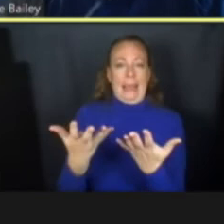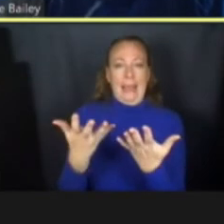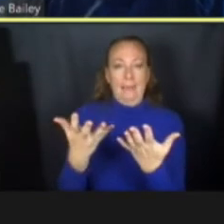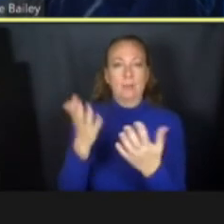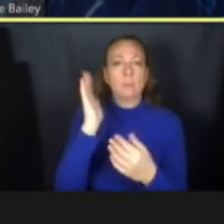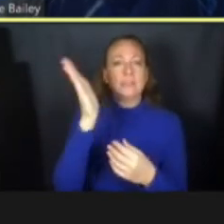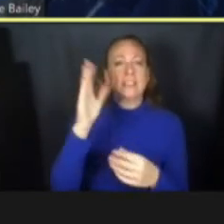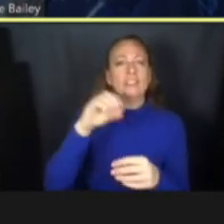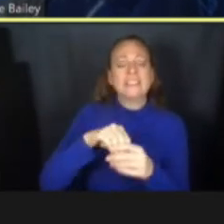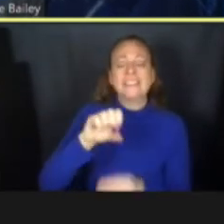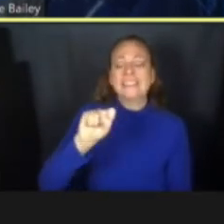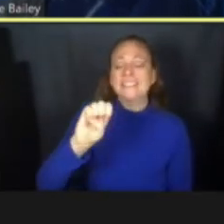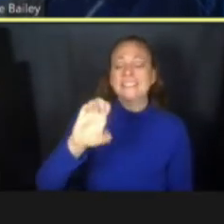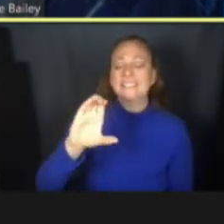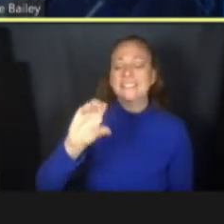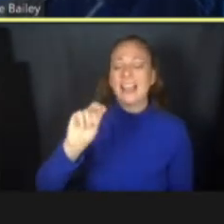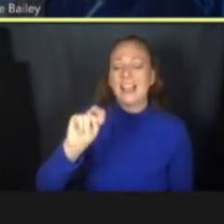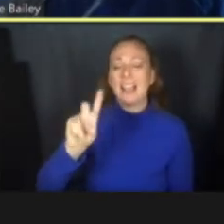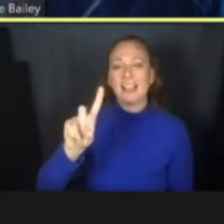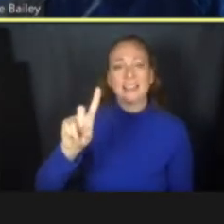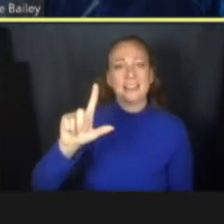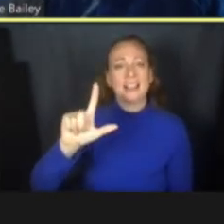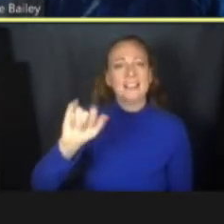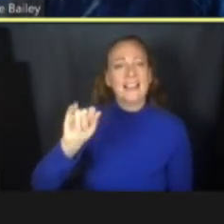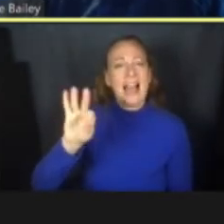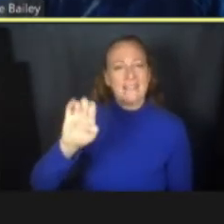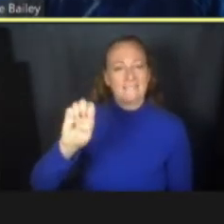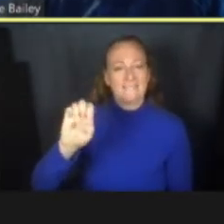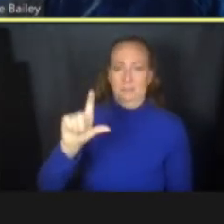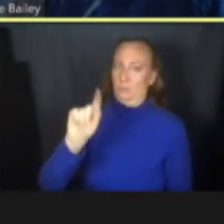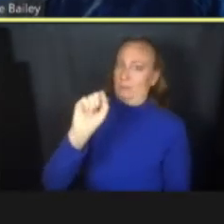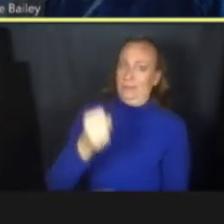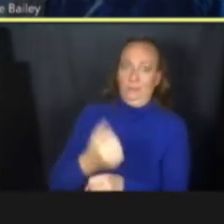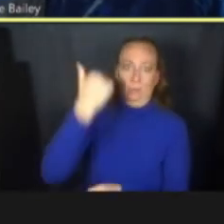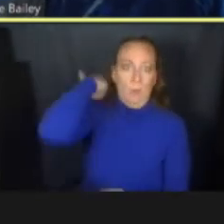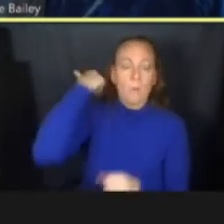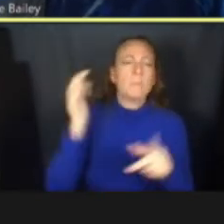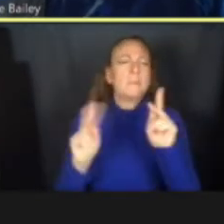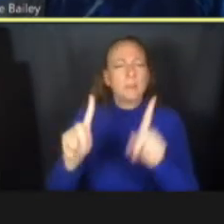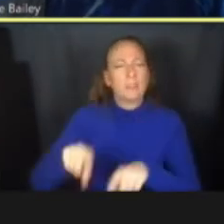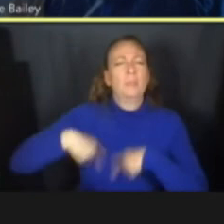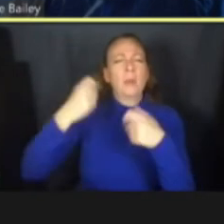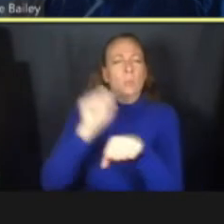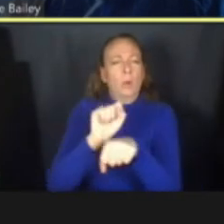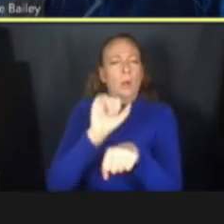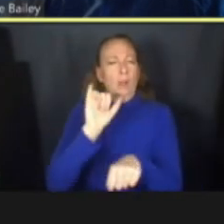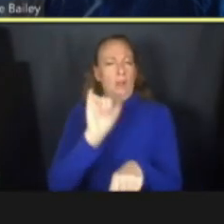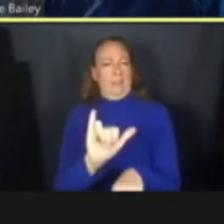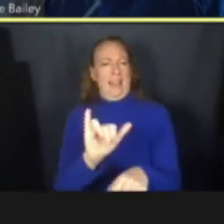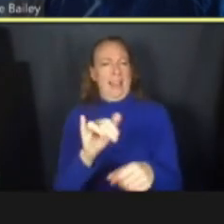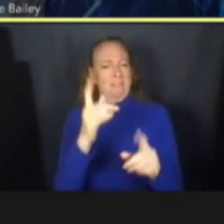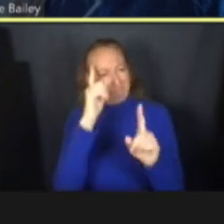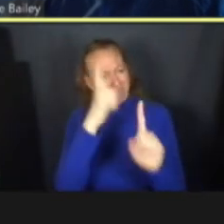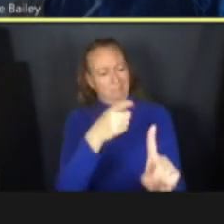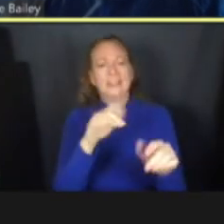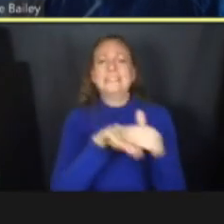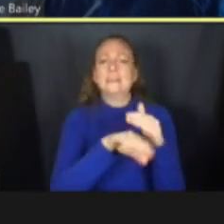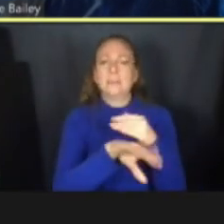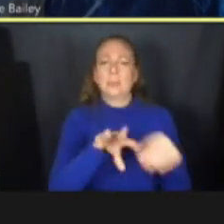with Judy Brewer of the W3C. So I mean, people been working on this for quite a while. Currently, there's some work on trying, in particular,